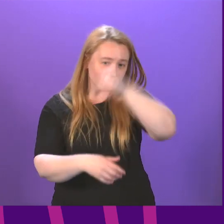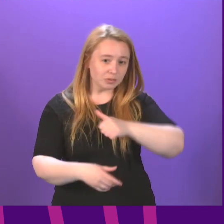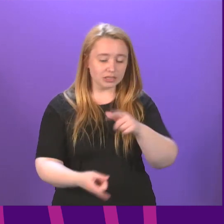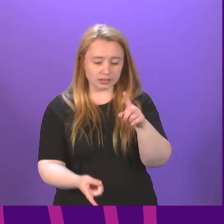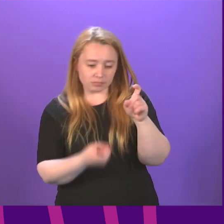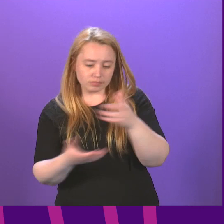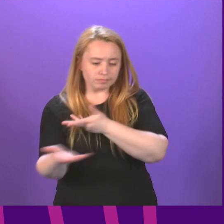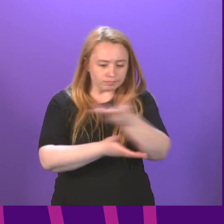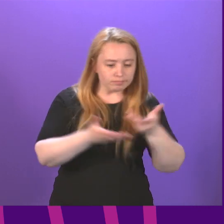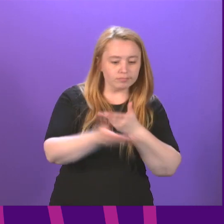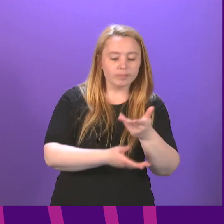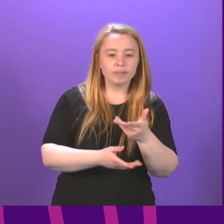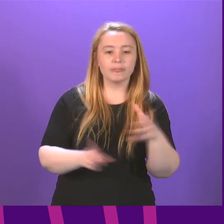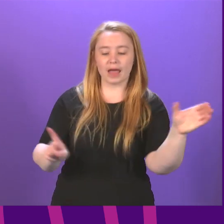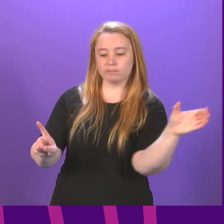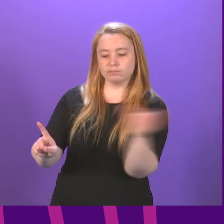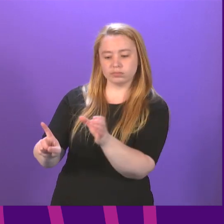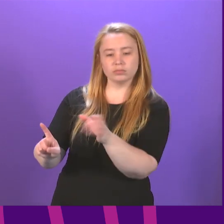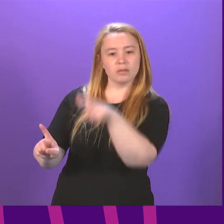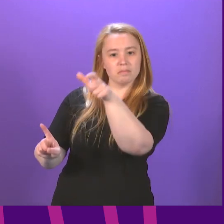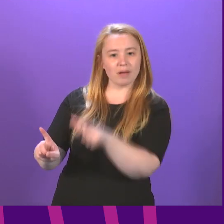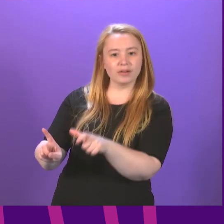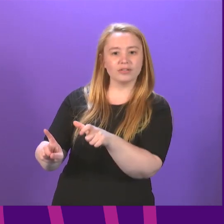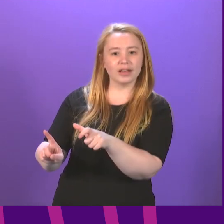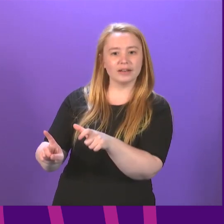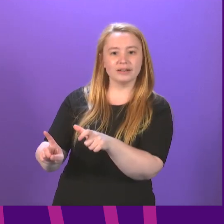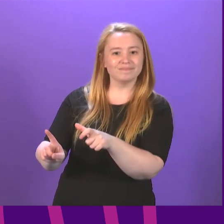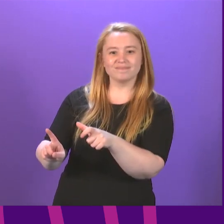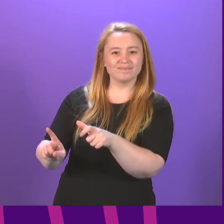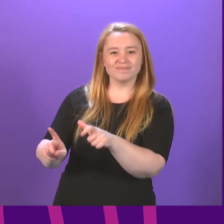The site agent recommendation is not being pursued. Although SEPA